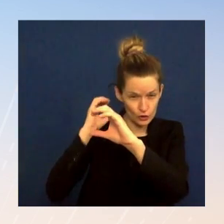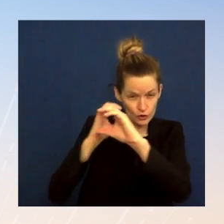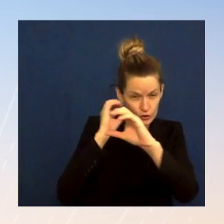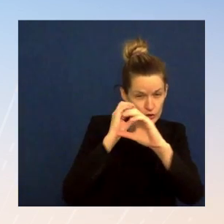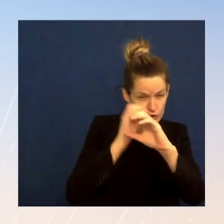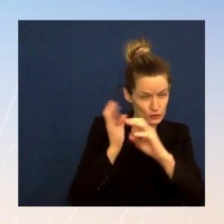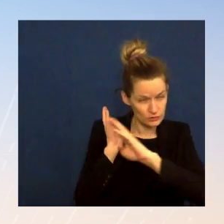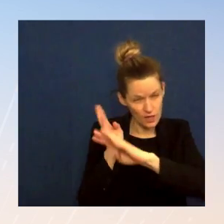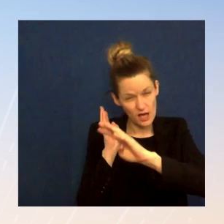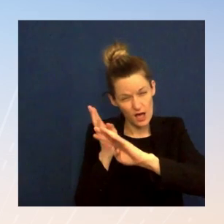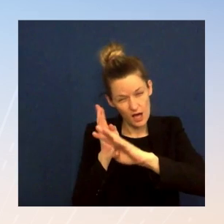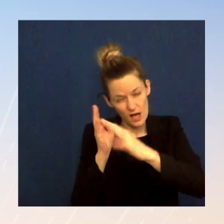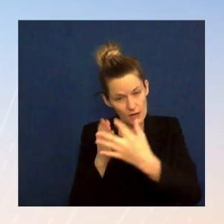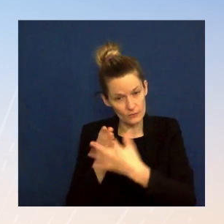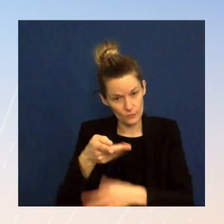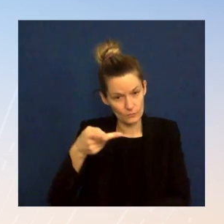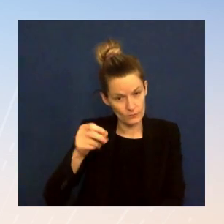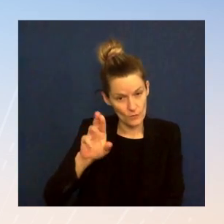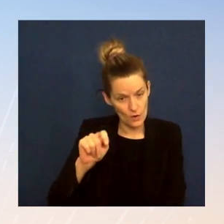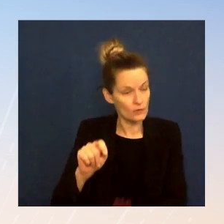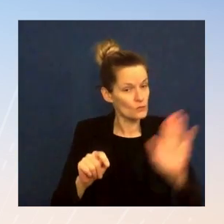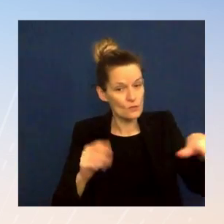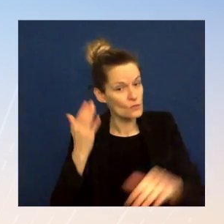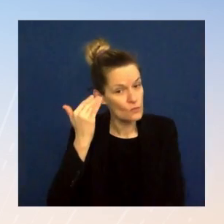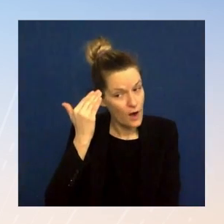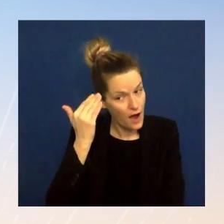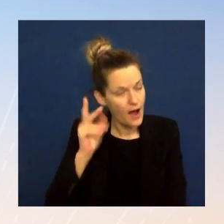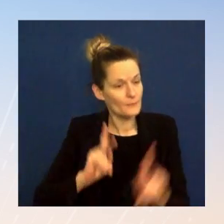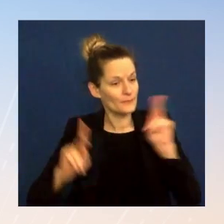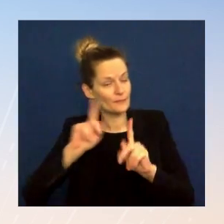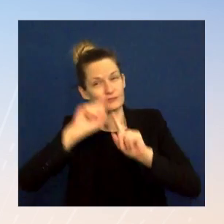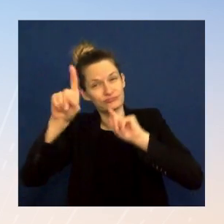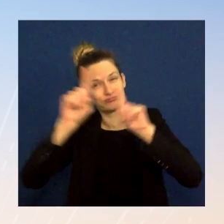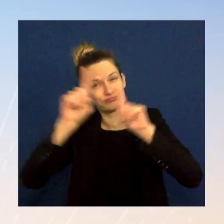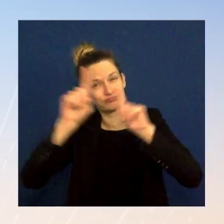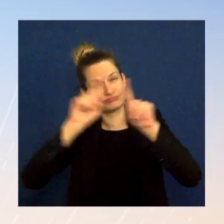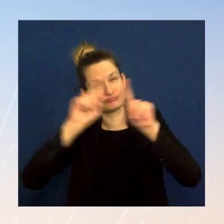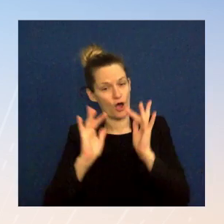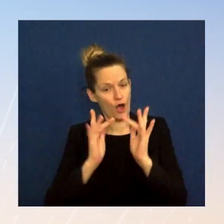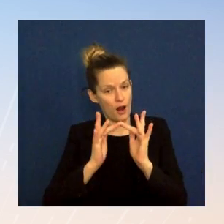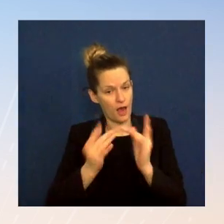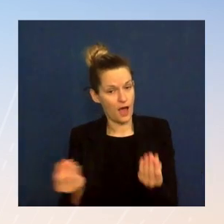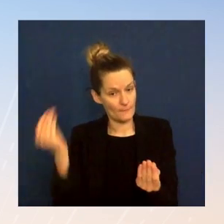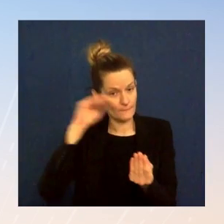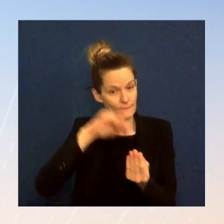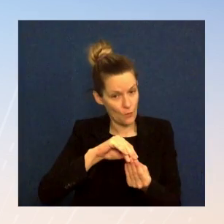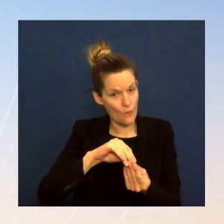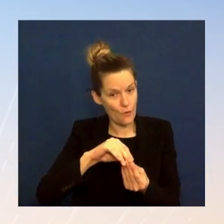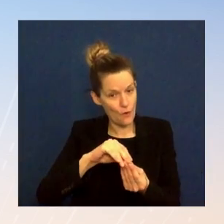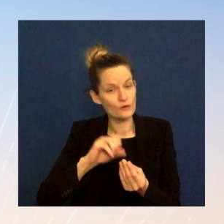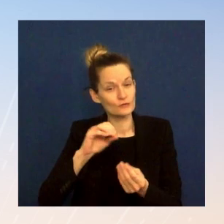People are in a better -- not everyone, but a lot of people, date-wise, across the American public are in a better financial system